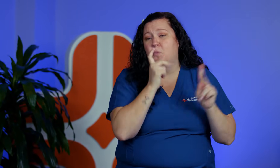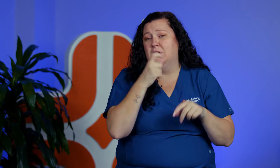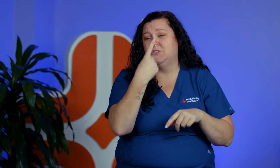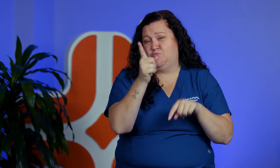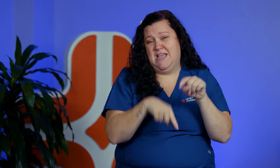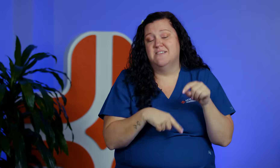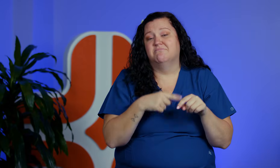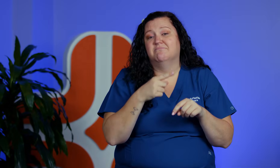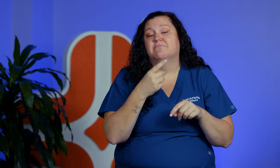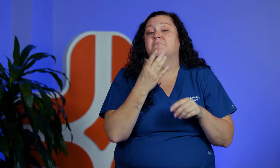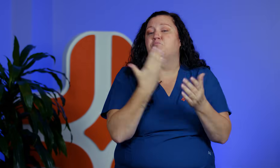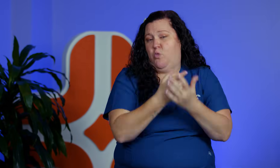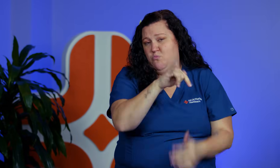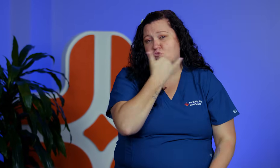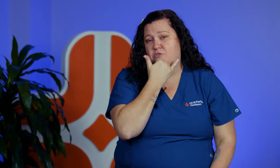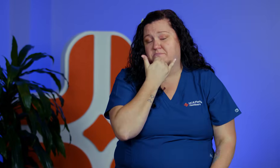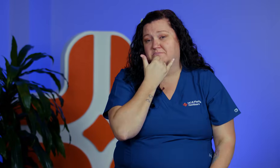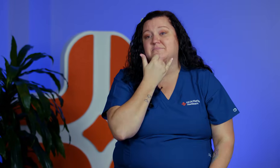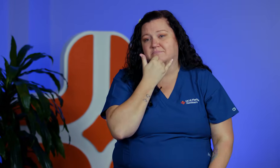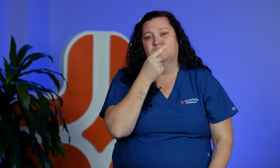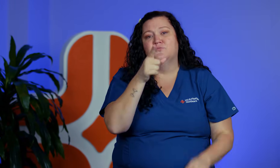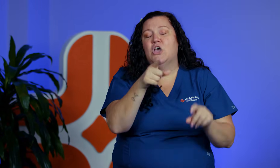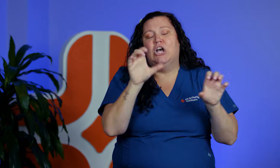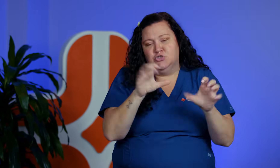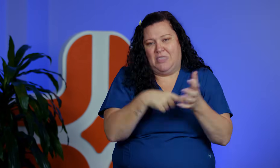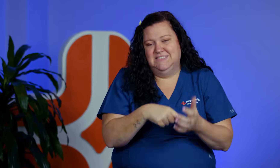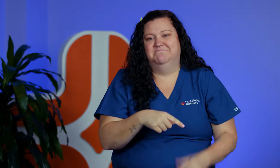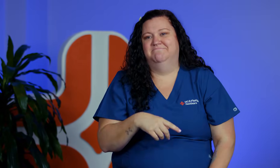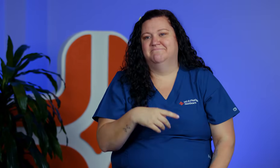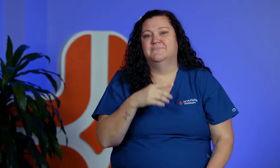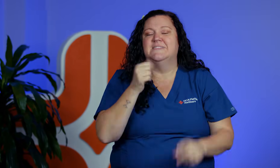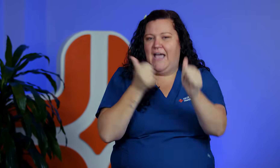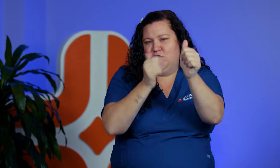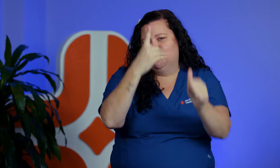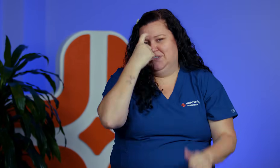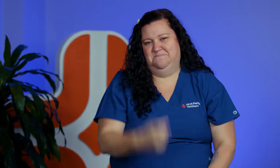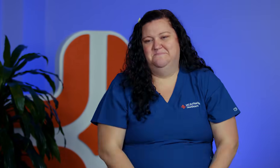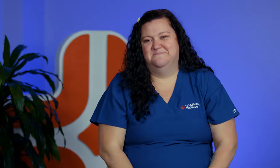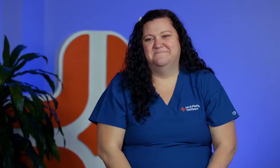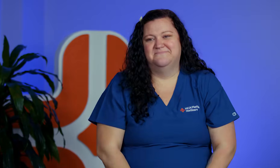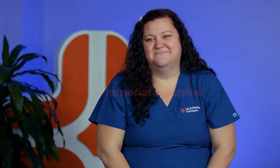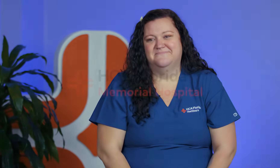Ignore all those people that tell you can't and prove them wrong, because you can do this and you can follow your dreams.